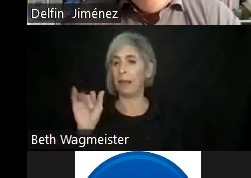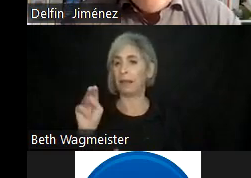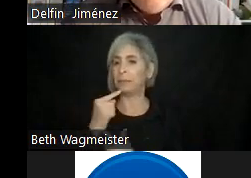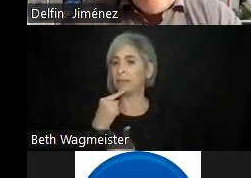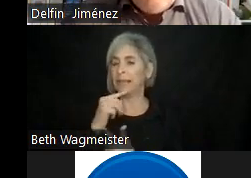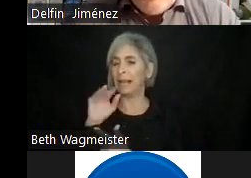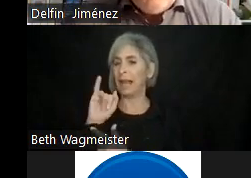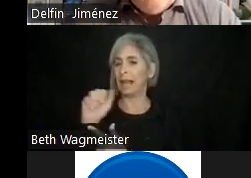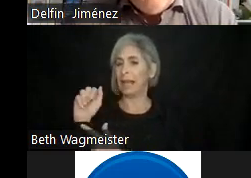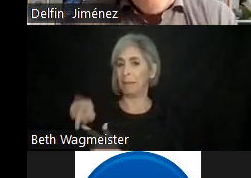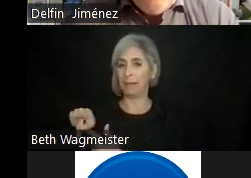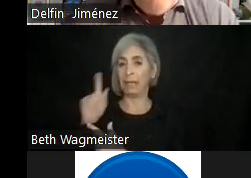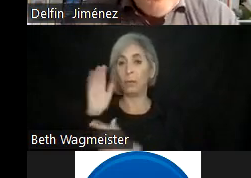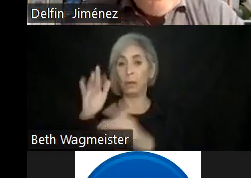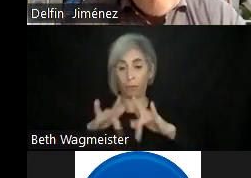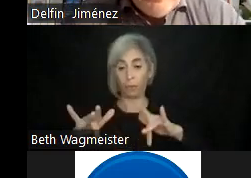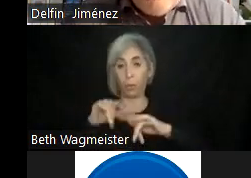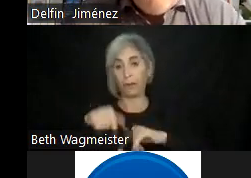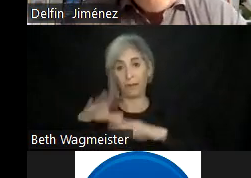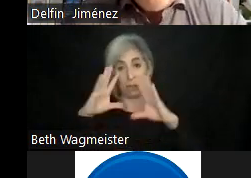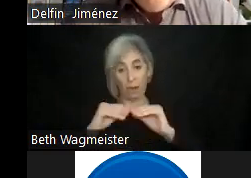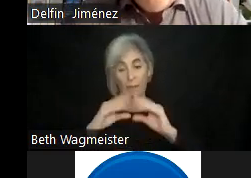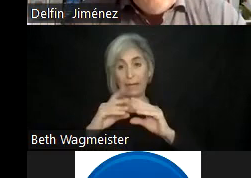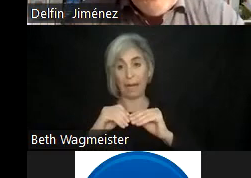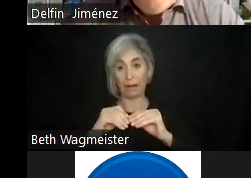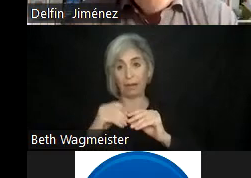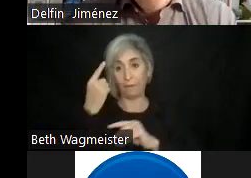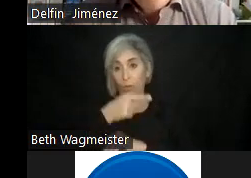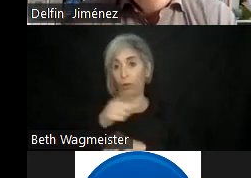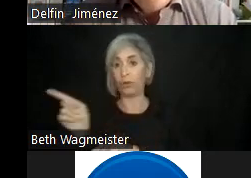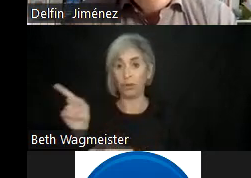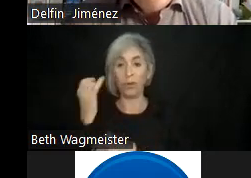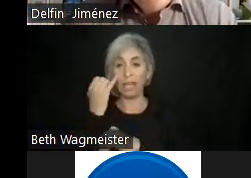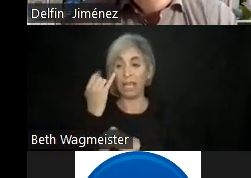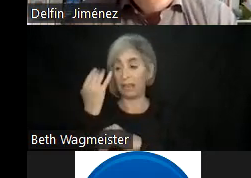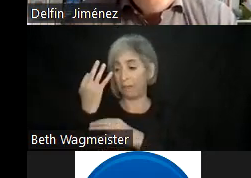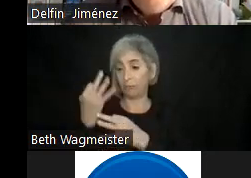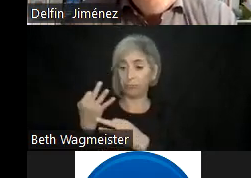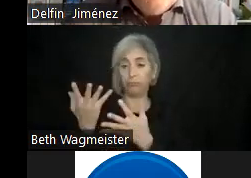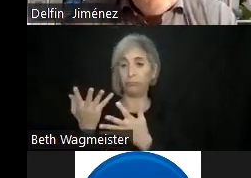will have a recording of the webinar for you in case you need to review it, anything.